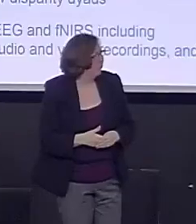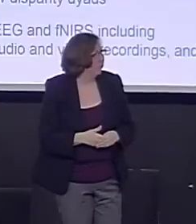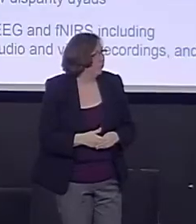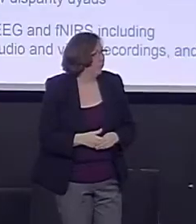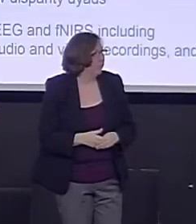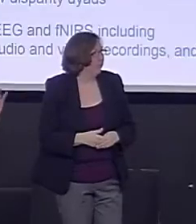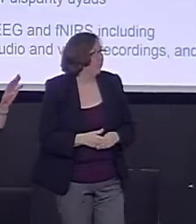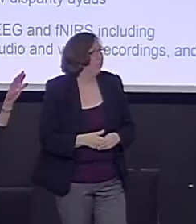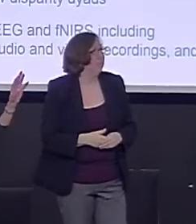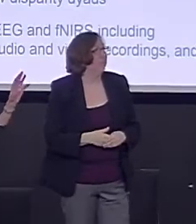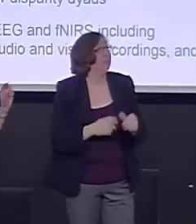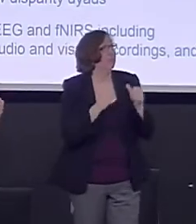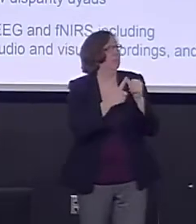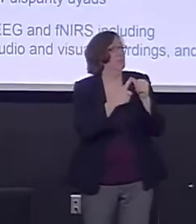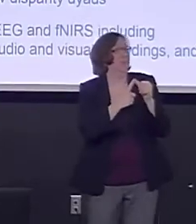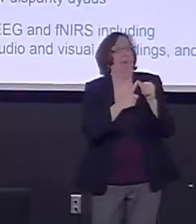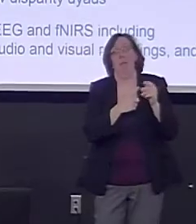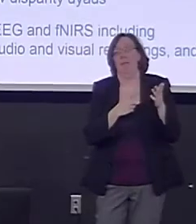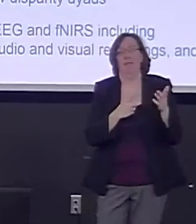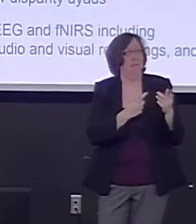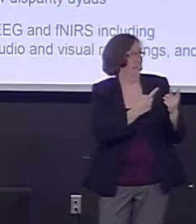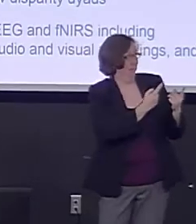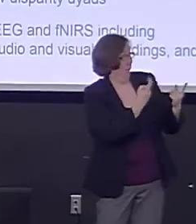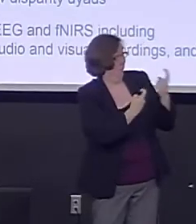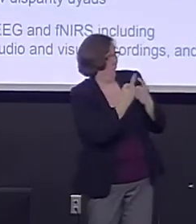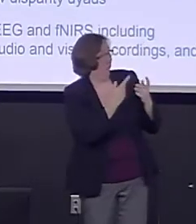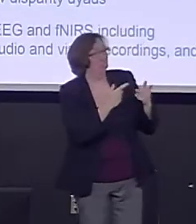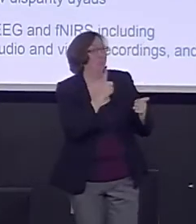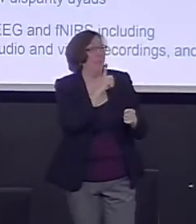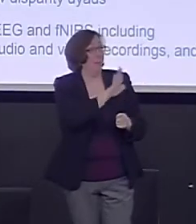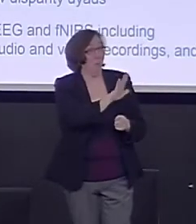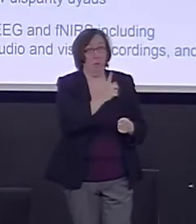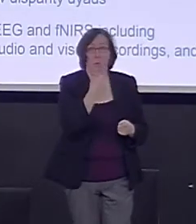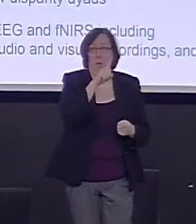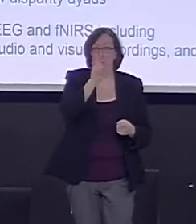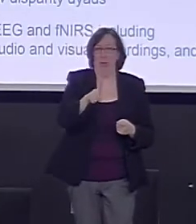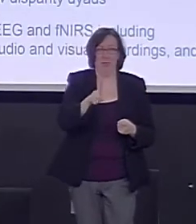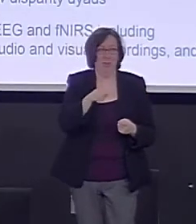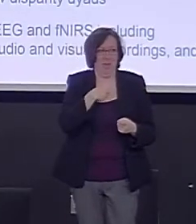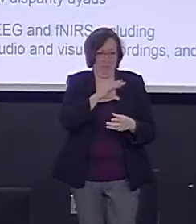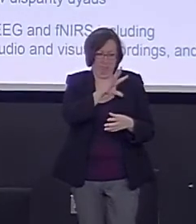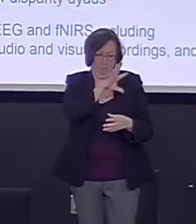First, there's many questions embedded in your comments,